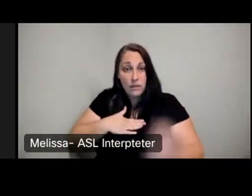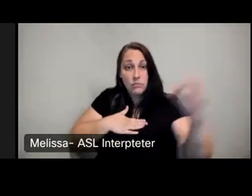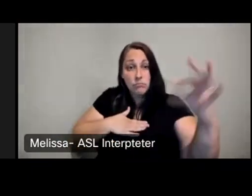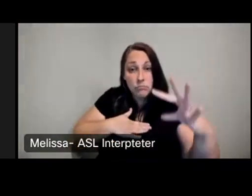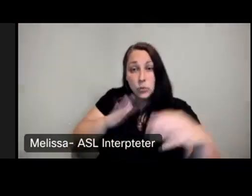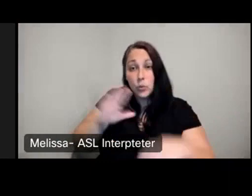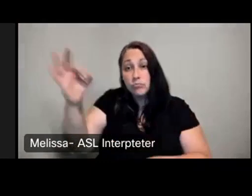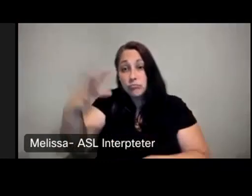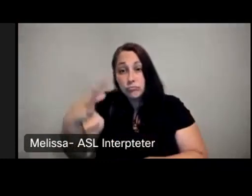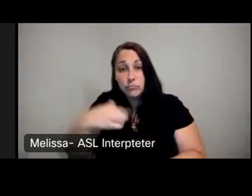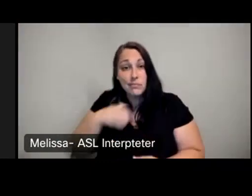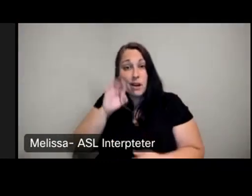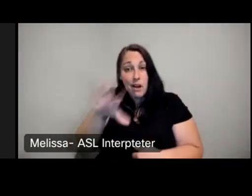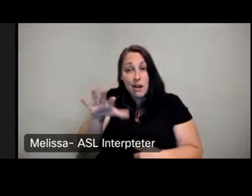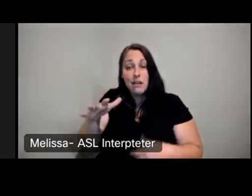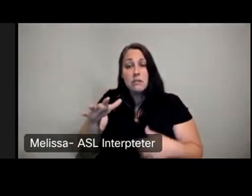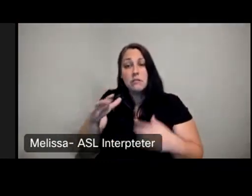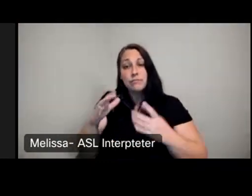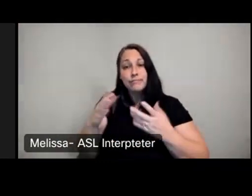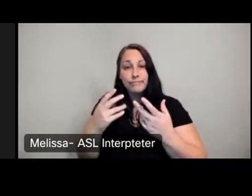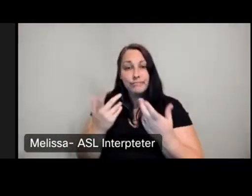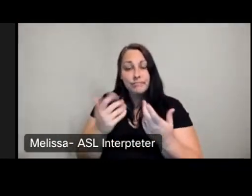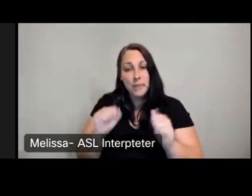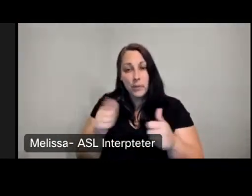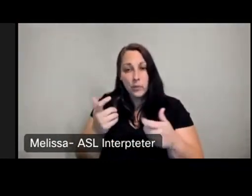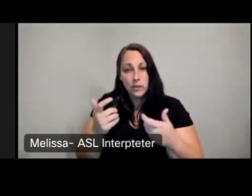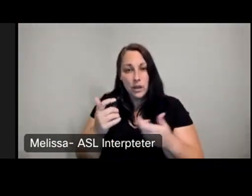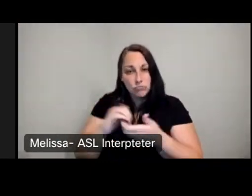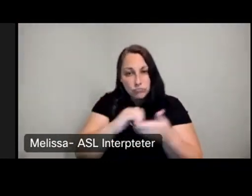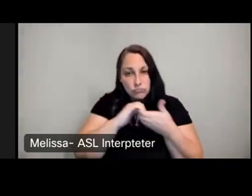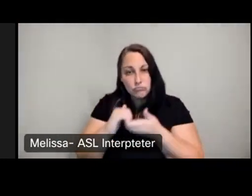there's a compromise maybe instead of turning on L Street you go a little closer to Eastern